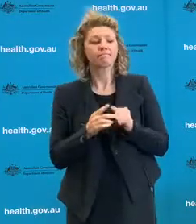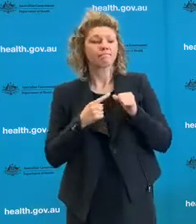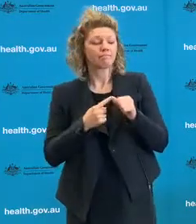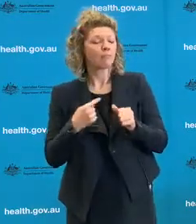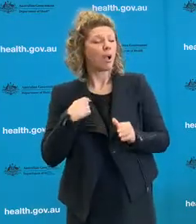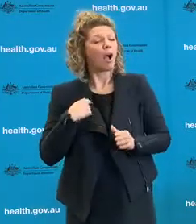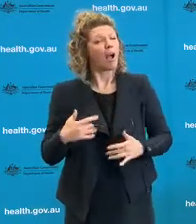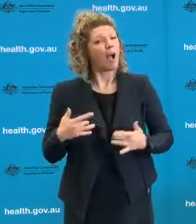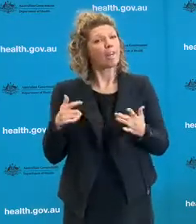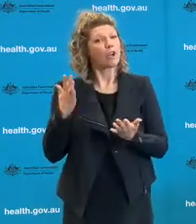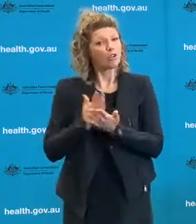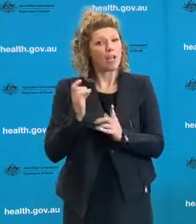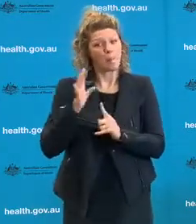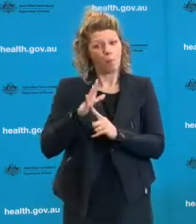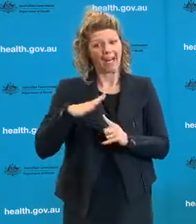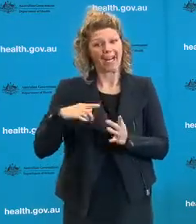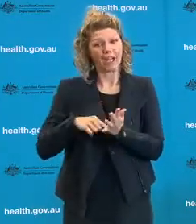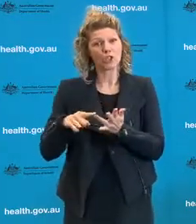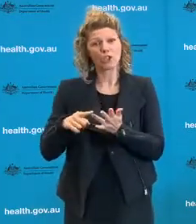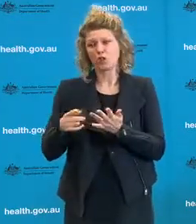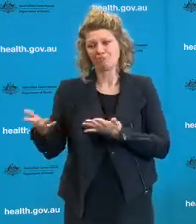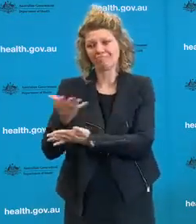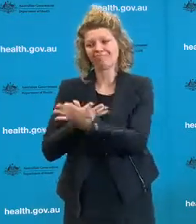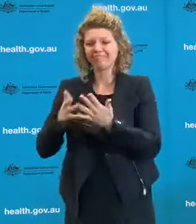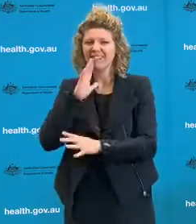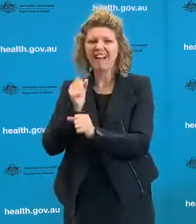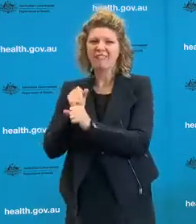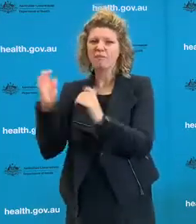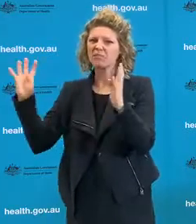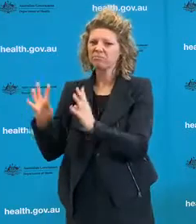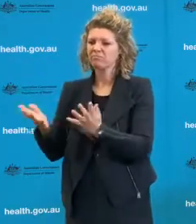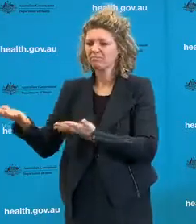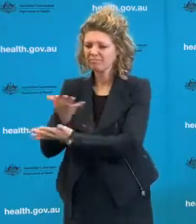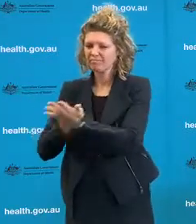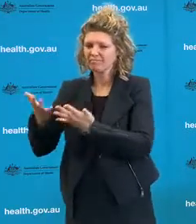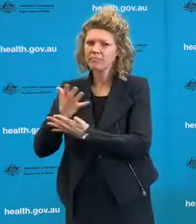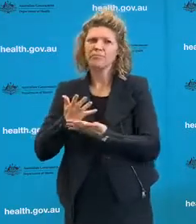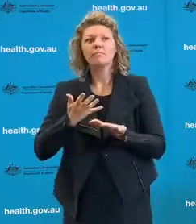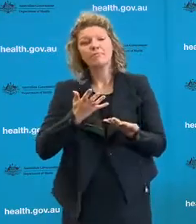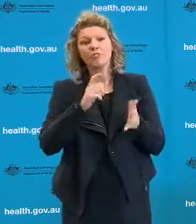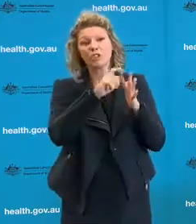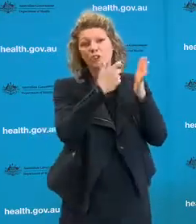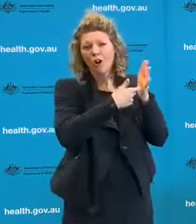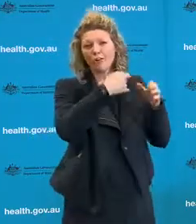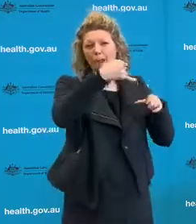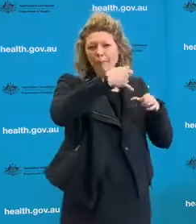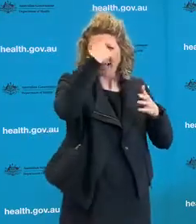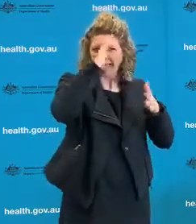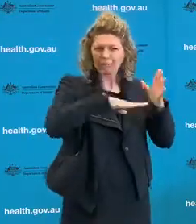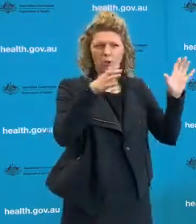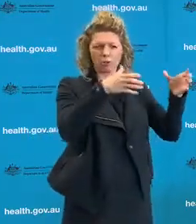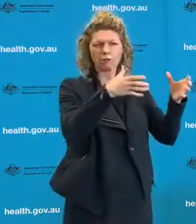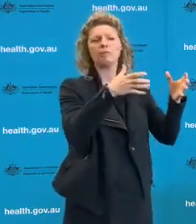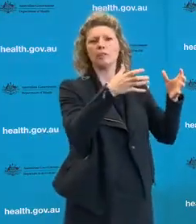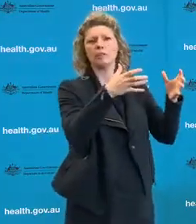to have that discussion at National Cabinet informed by the AHPPC discussions. We will clearly be able to be a bit more,